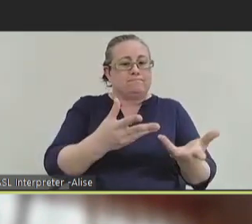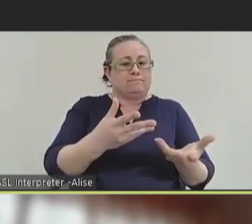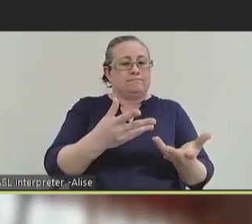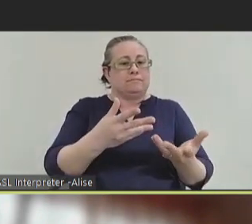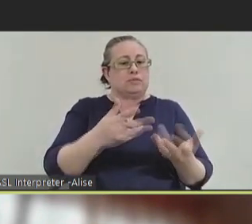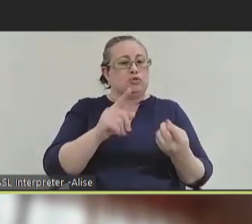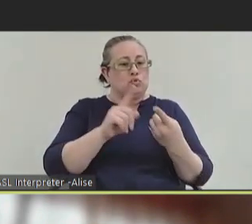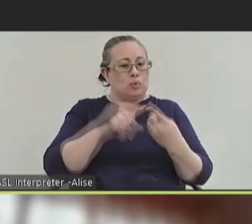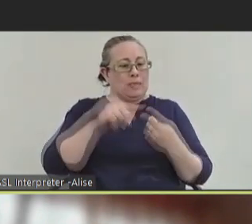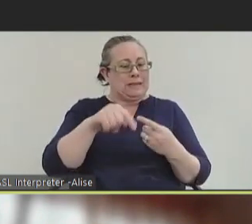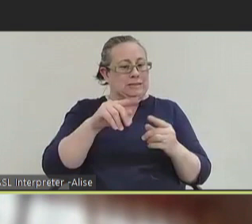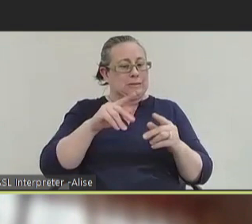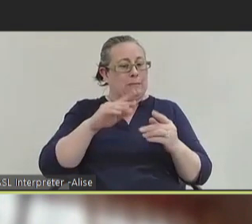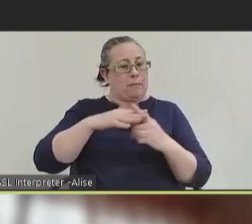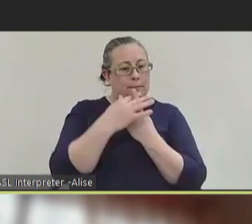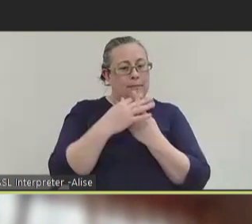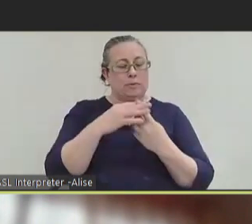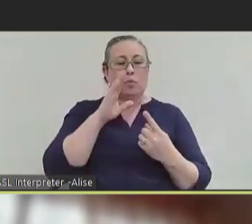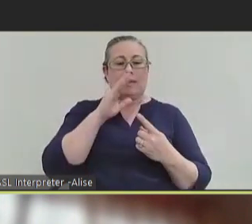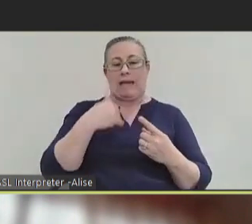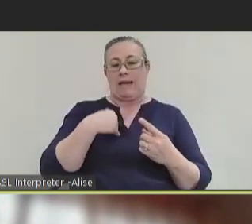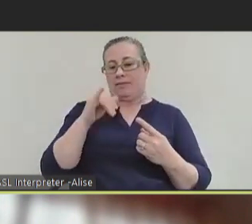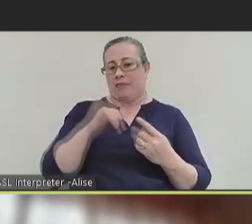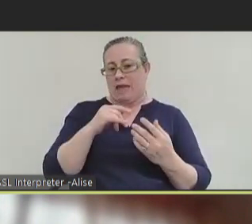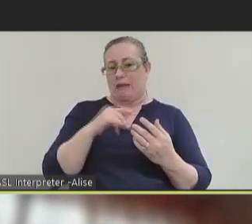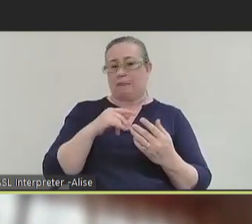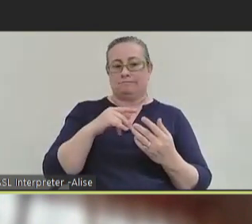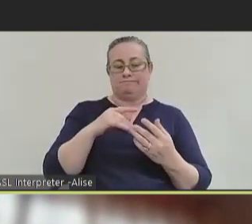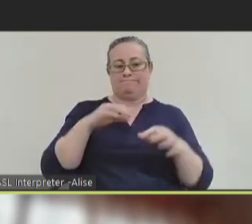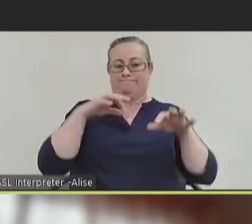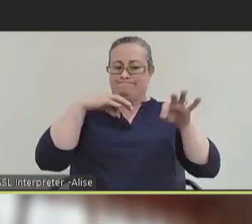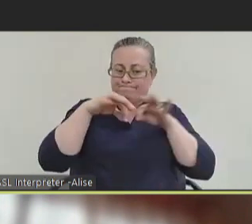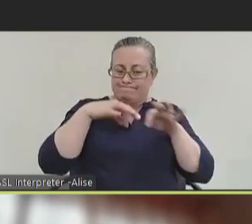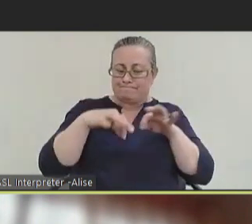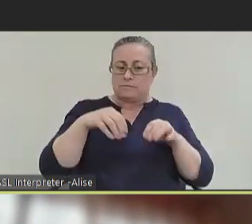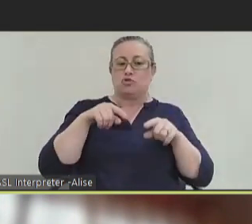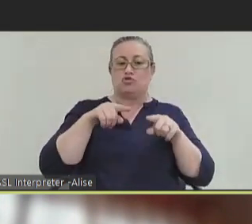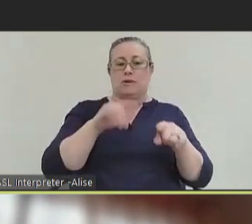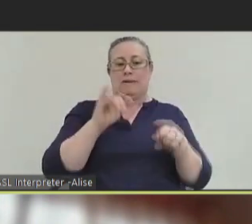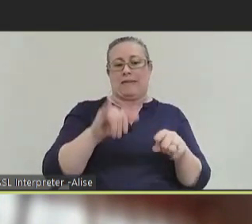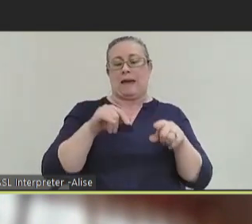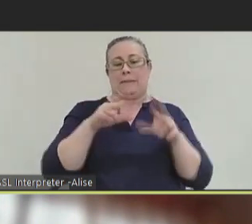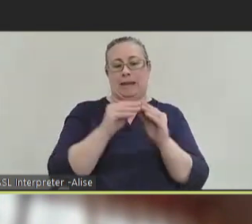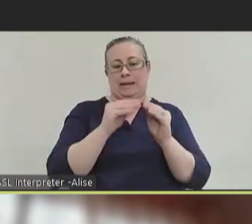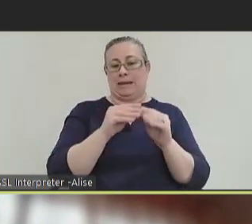a program at the annual meeting as well. We are various different training programs and